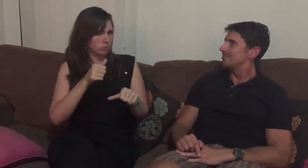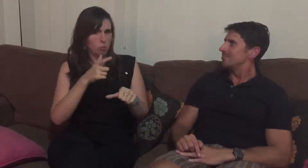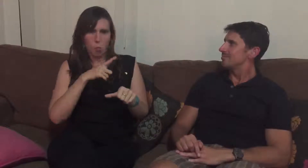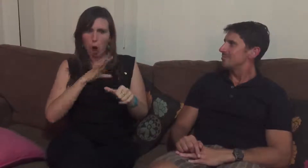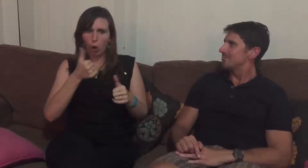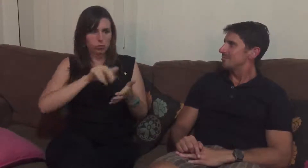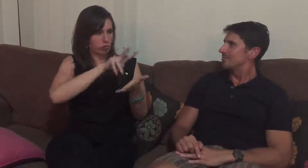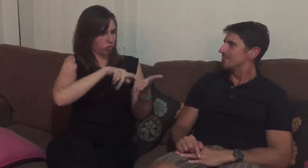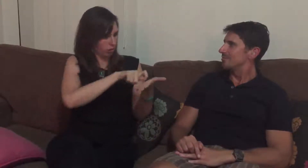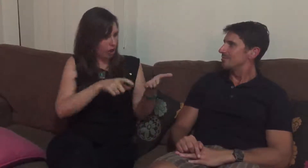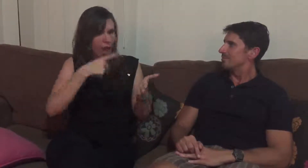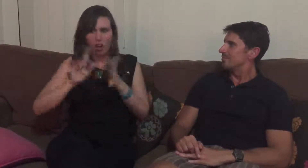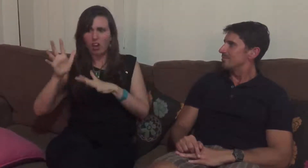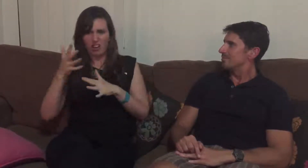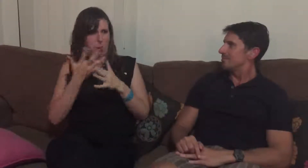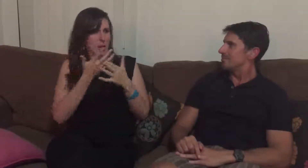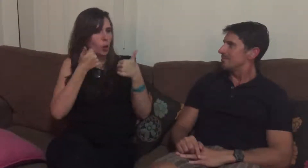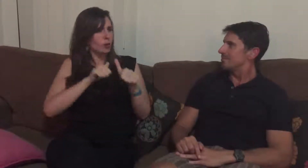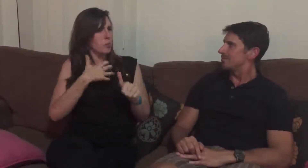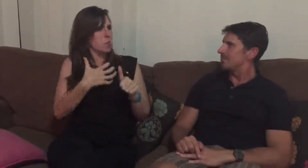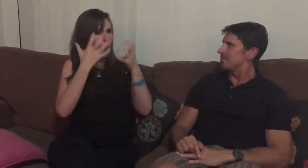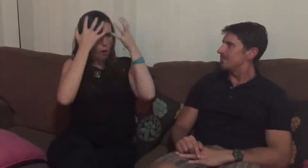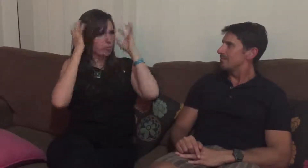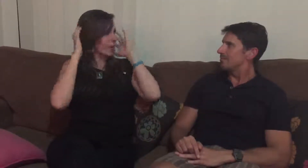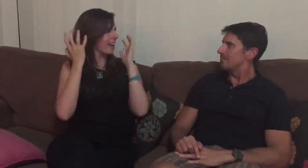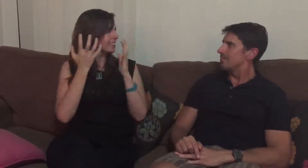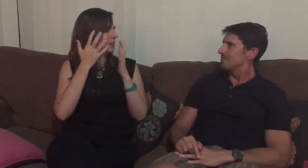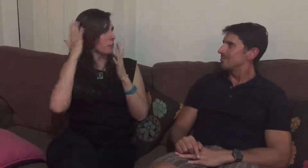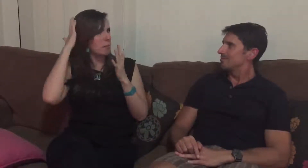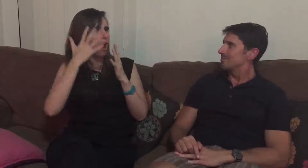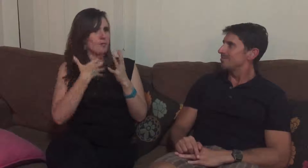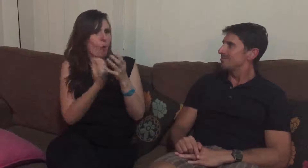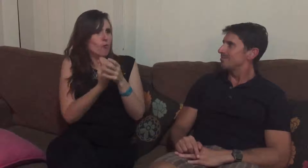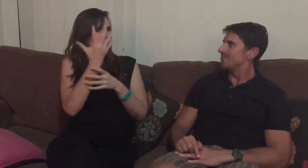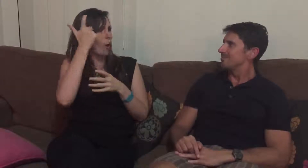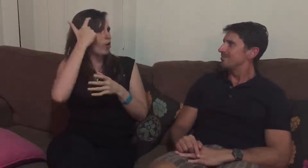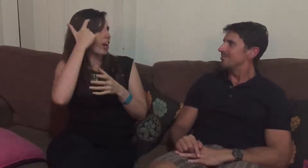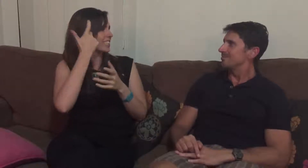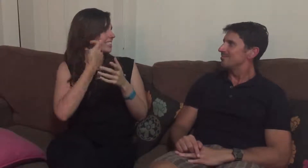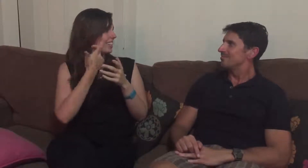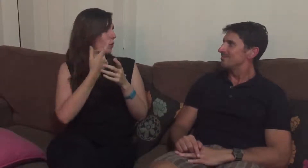so it helps a child's development in terms of cognition, and so it's so important.